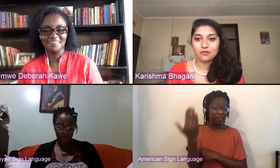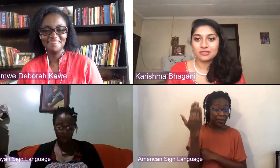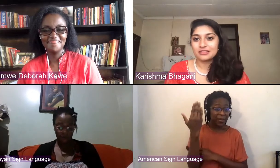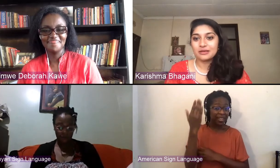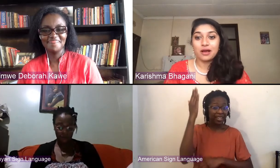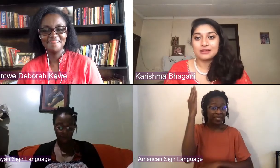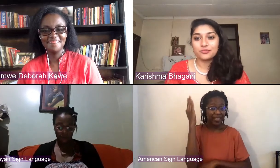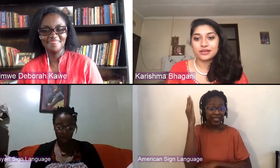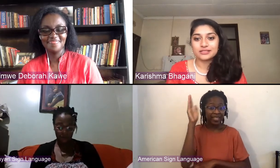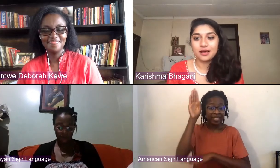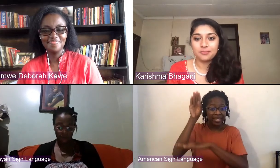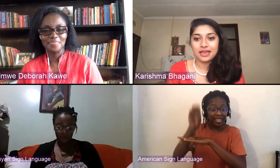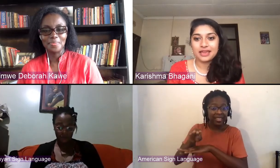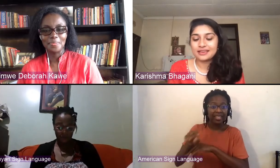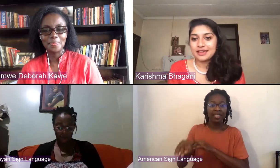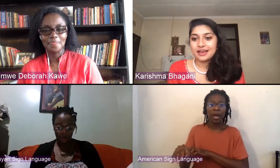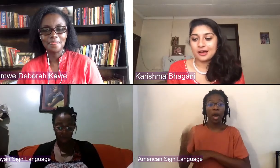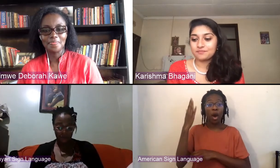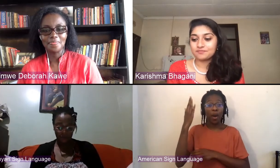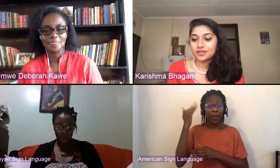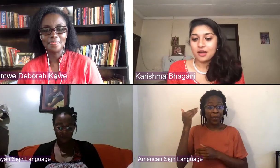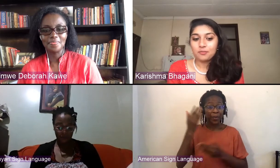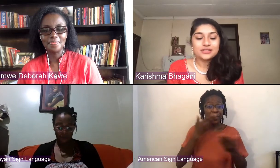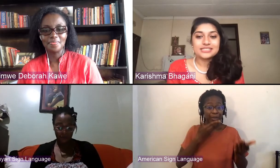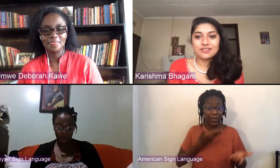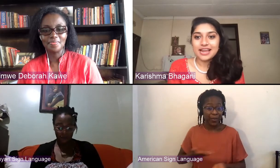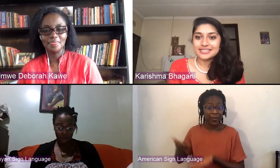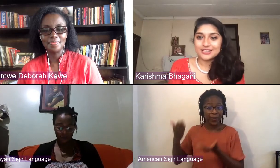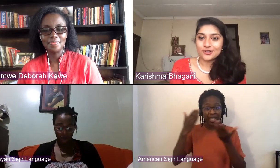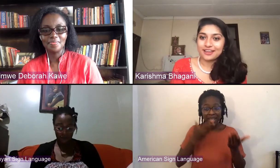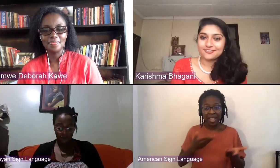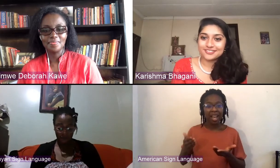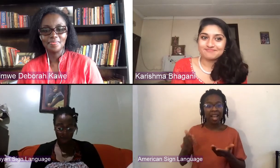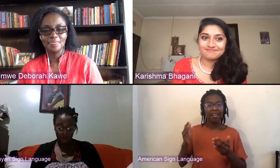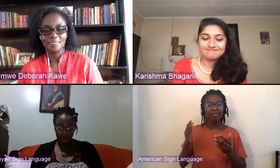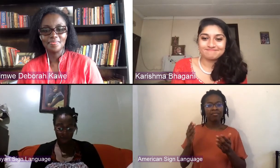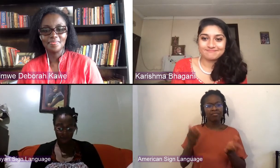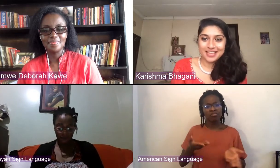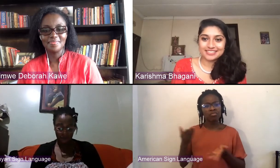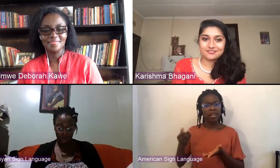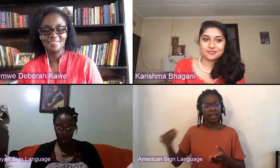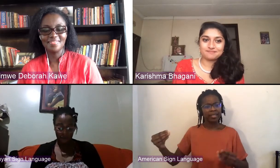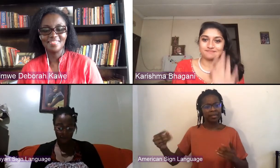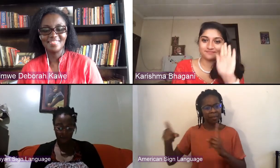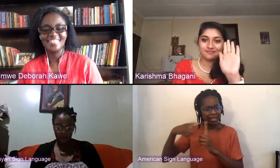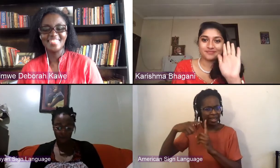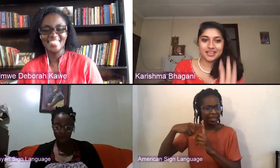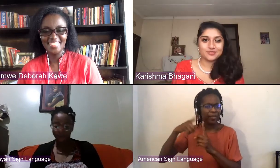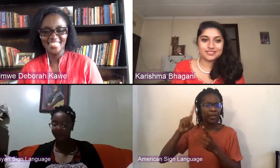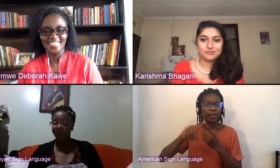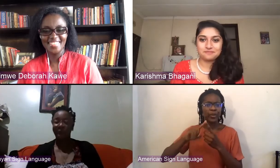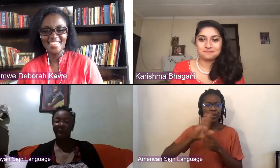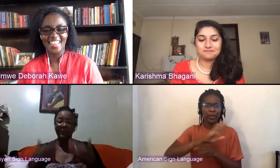or Diwali brings up a positive light in your life. Thanks everyone. Thank you Asiimwe.